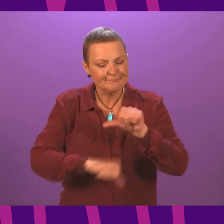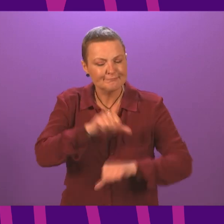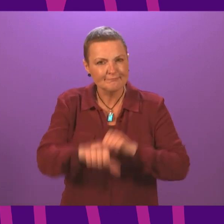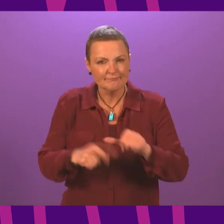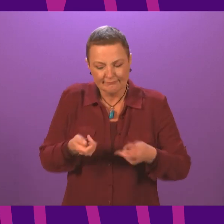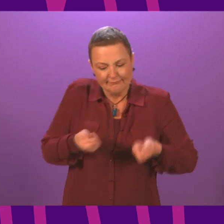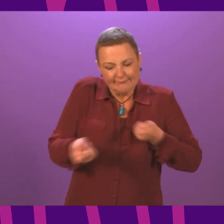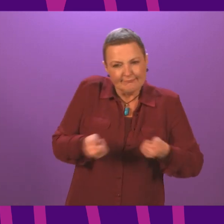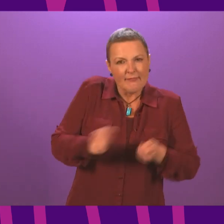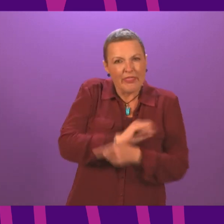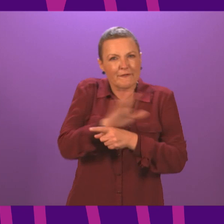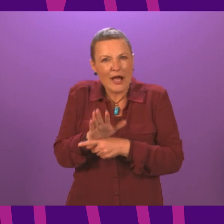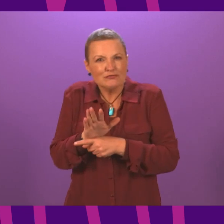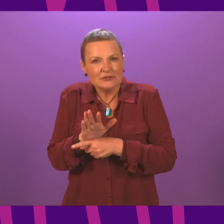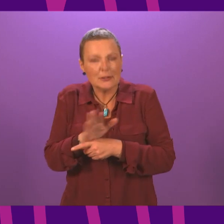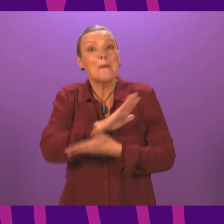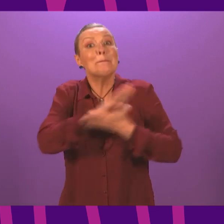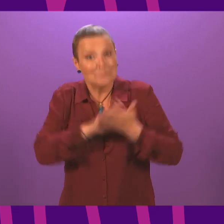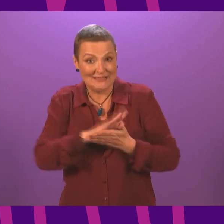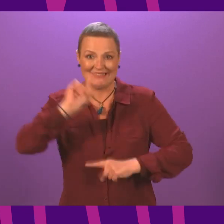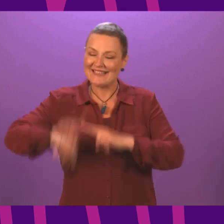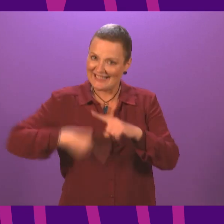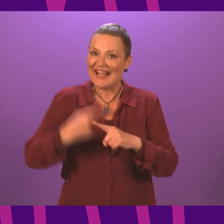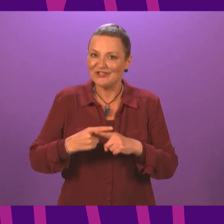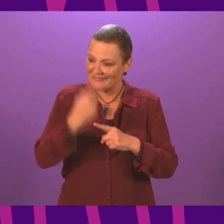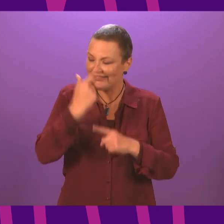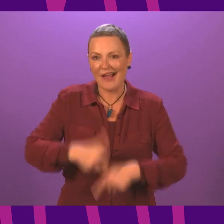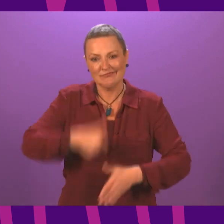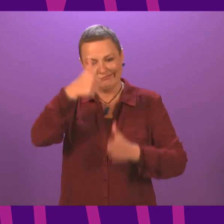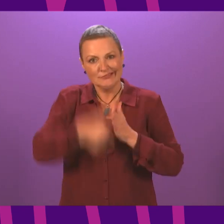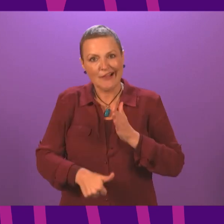virus and will be able to deliver disability assistance as I set out in my statement.